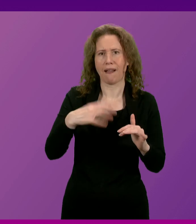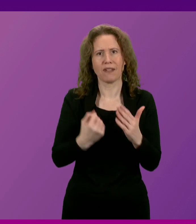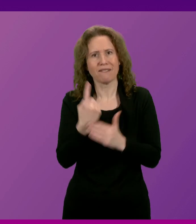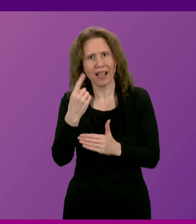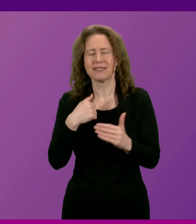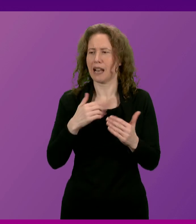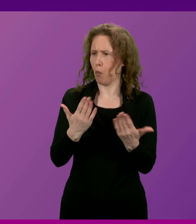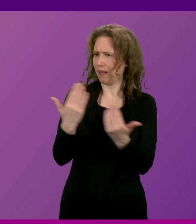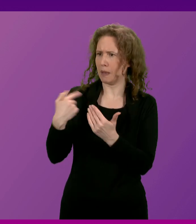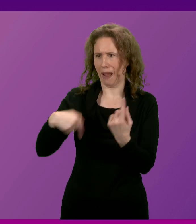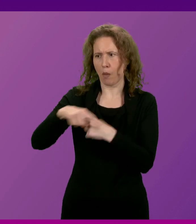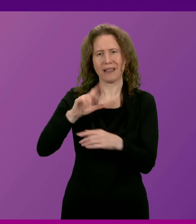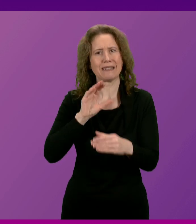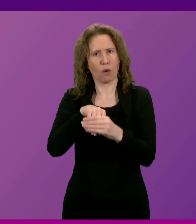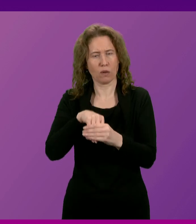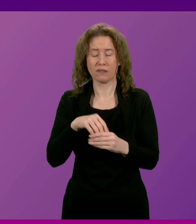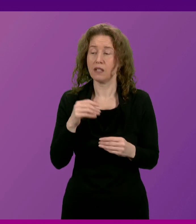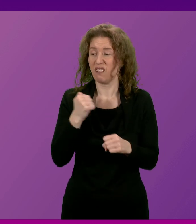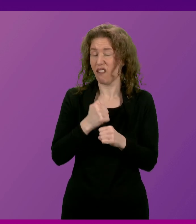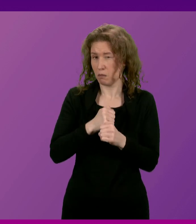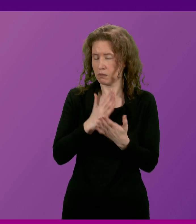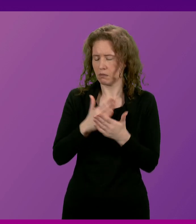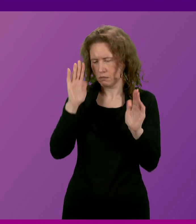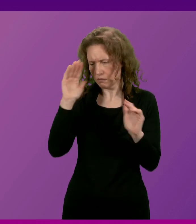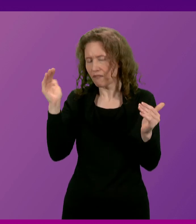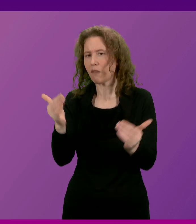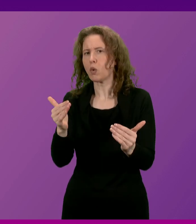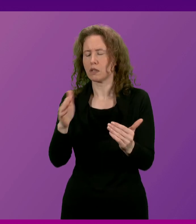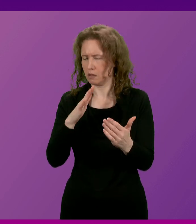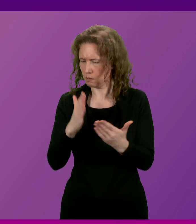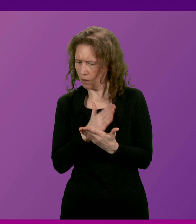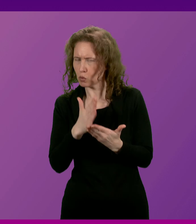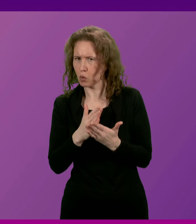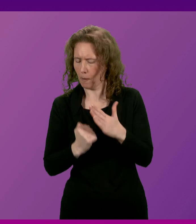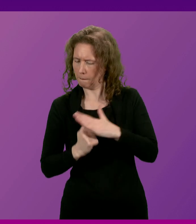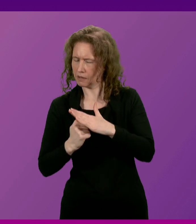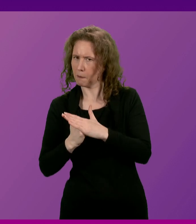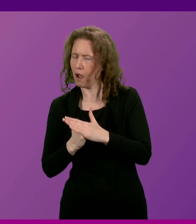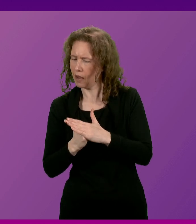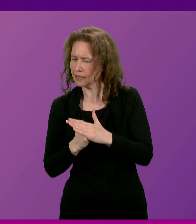The Government is working in a focused way to ensure that we maximise the level of positive